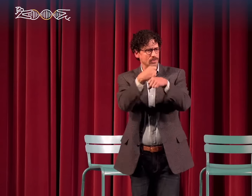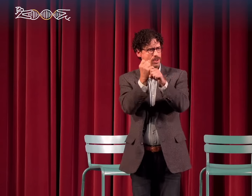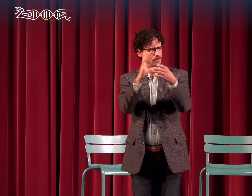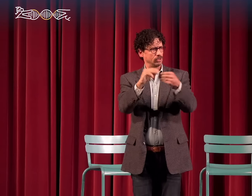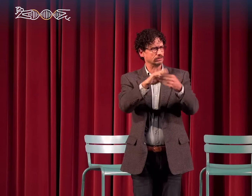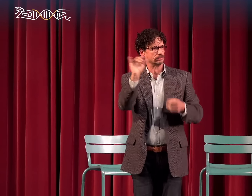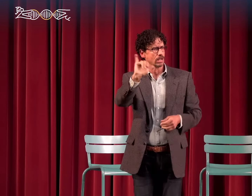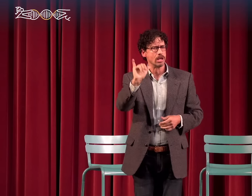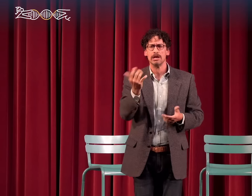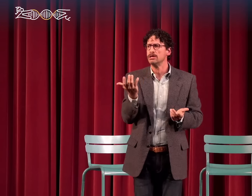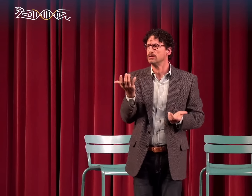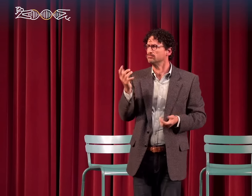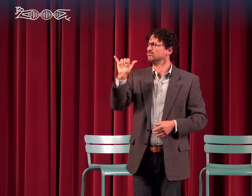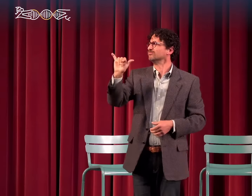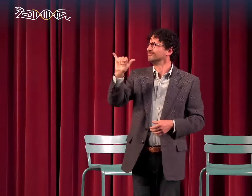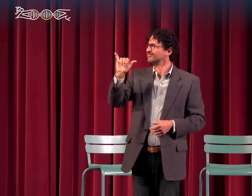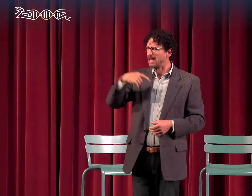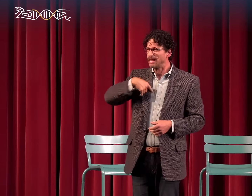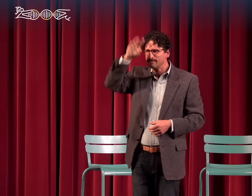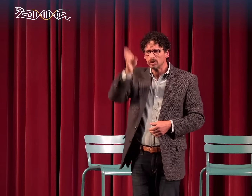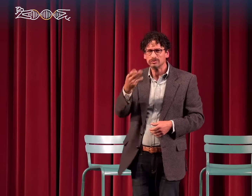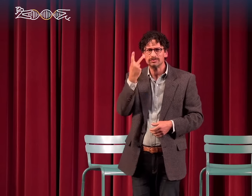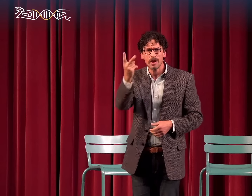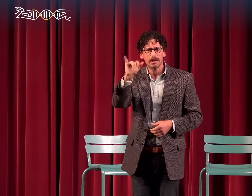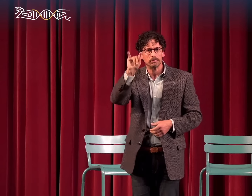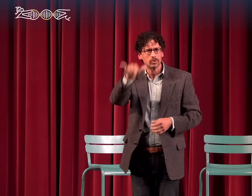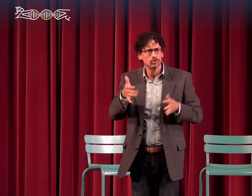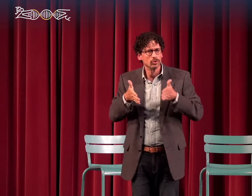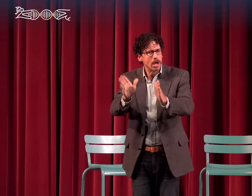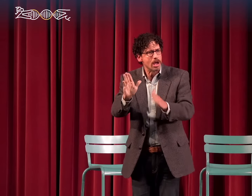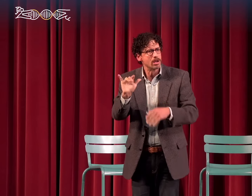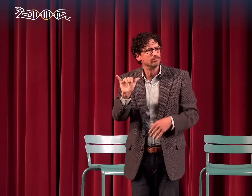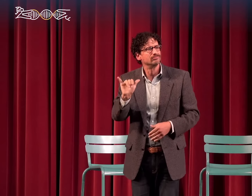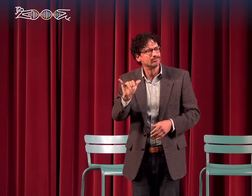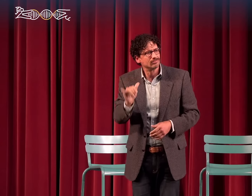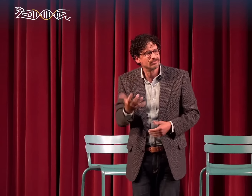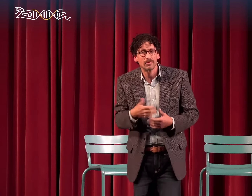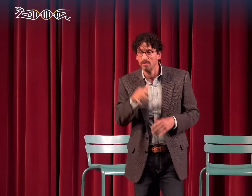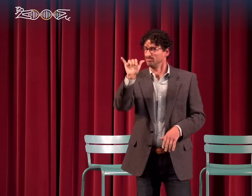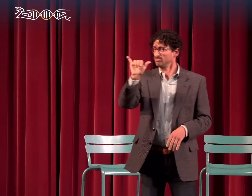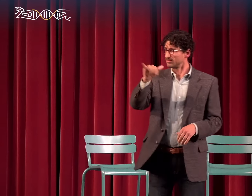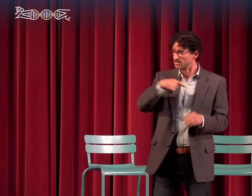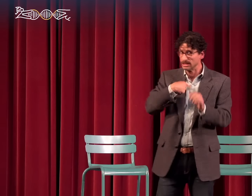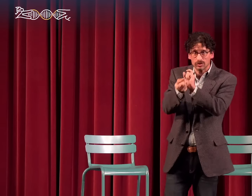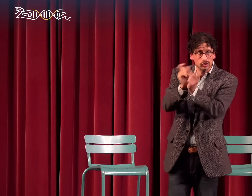answer this difficult question. Time and again, I saw them say you know what, I never thought of it that way.